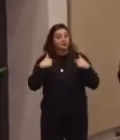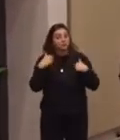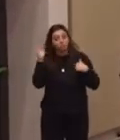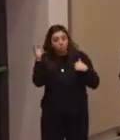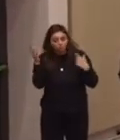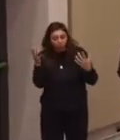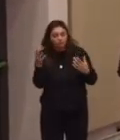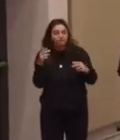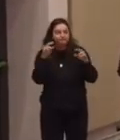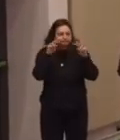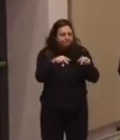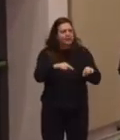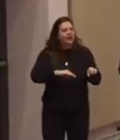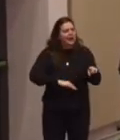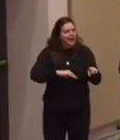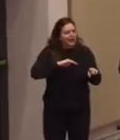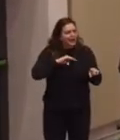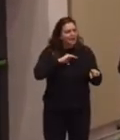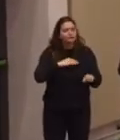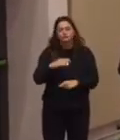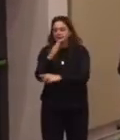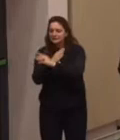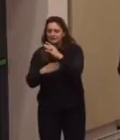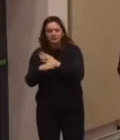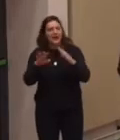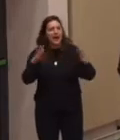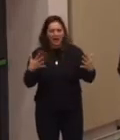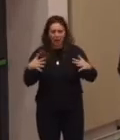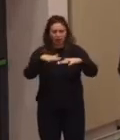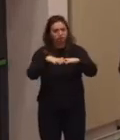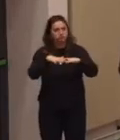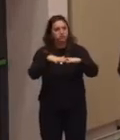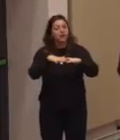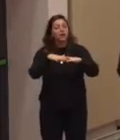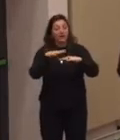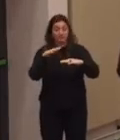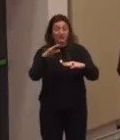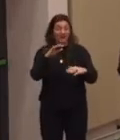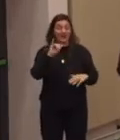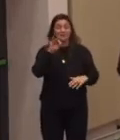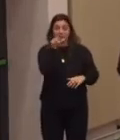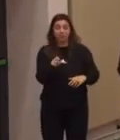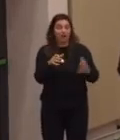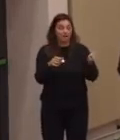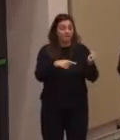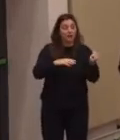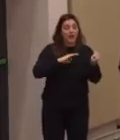age and disability intersect to create marginalisation of children with disabilities in emergencies,